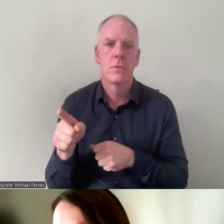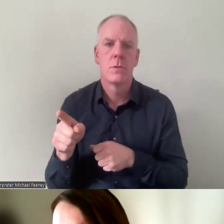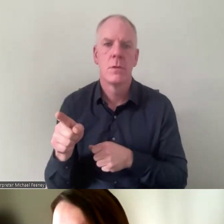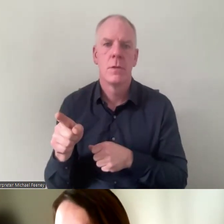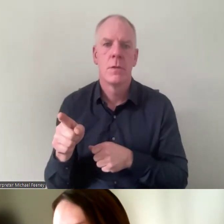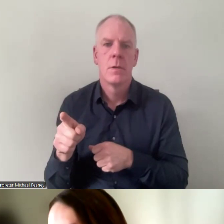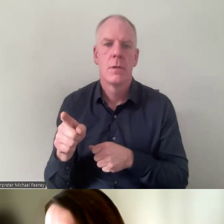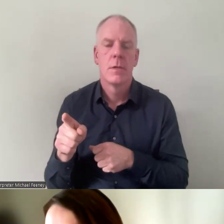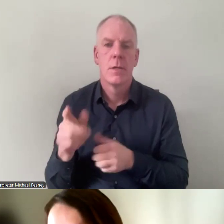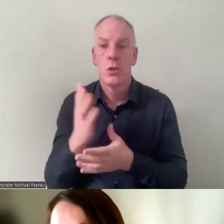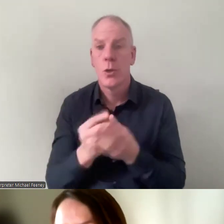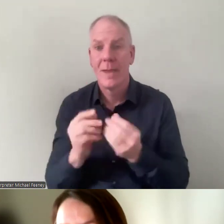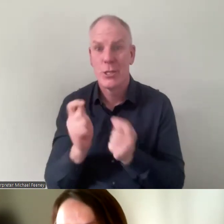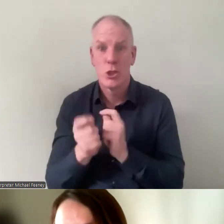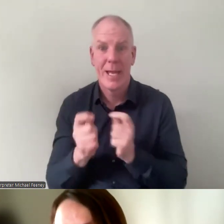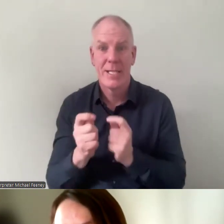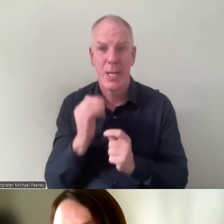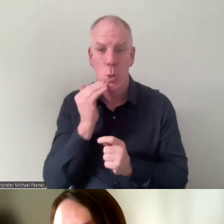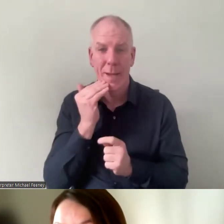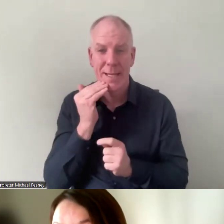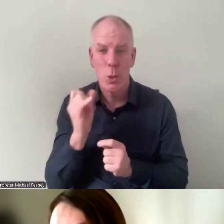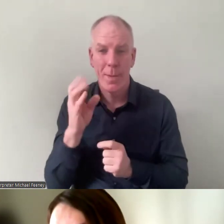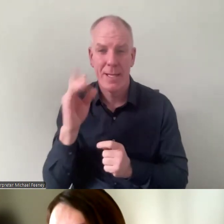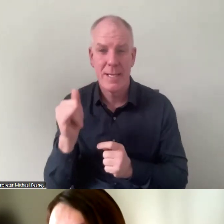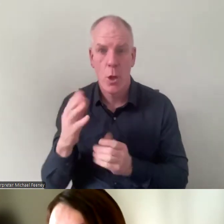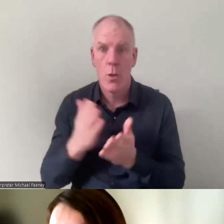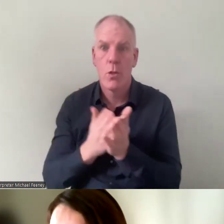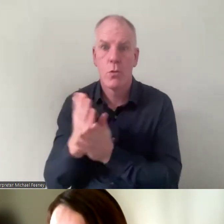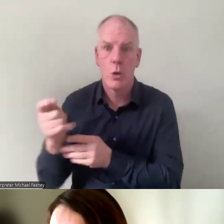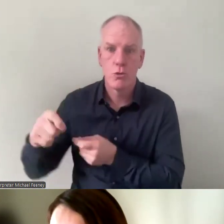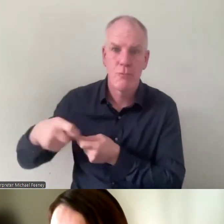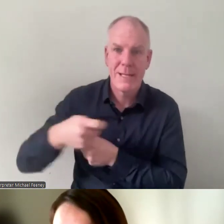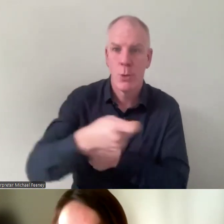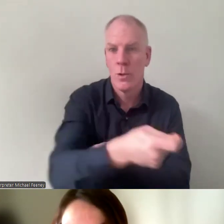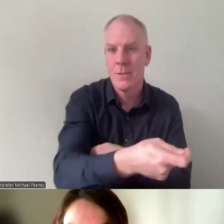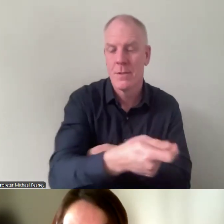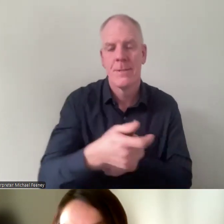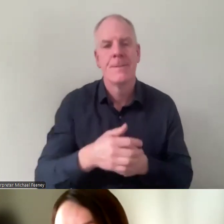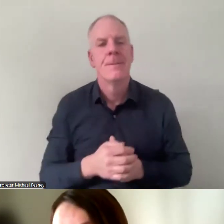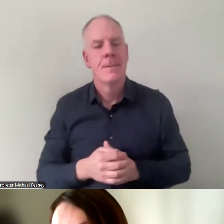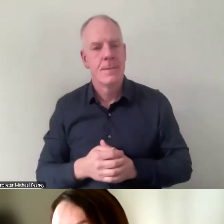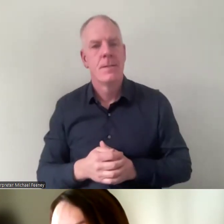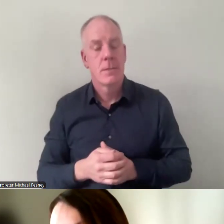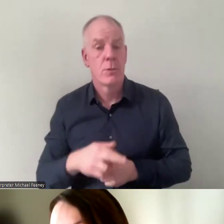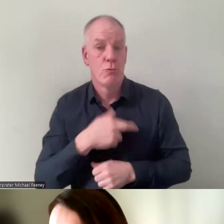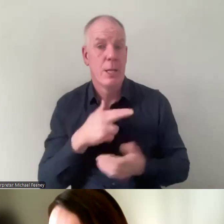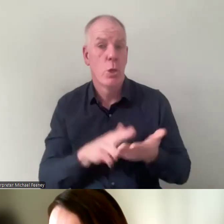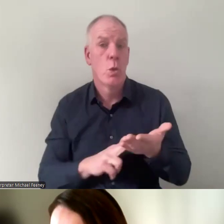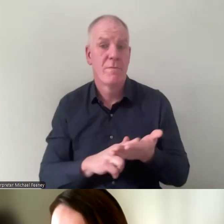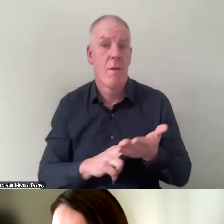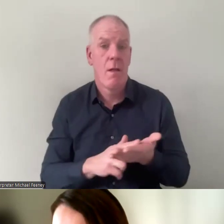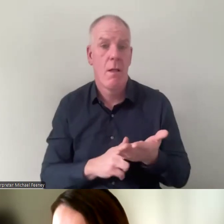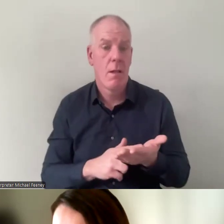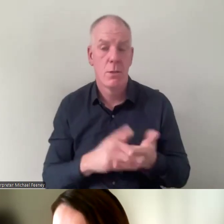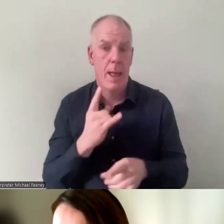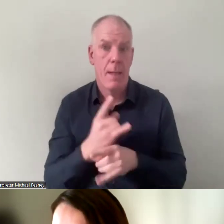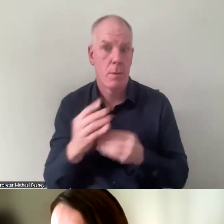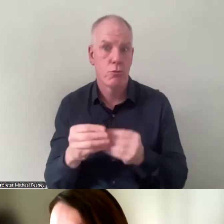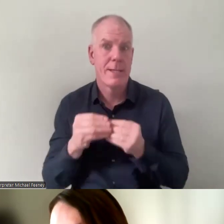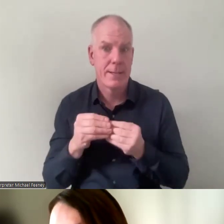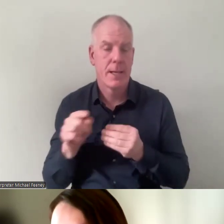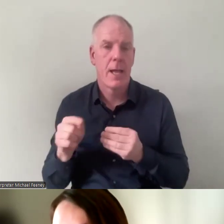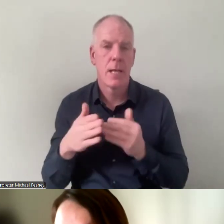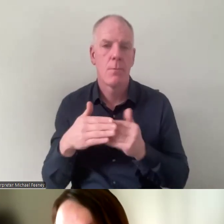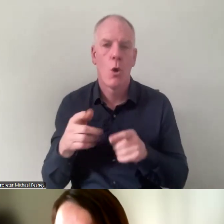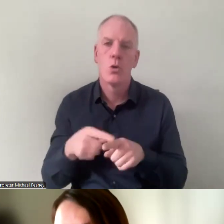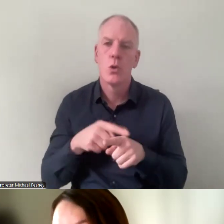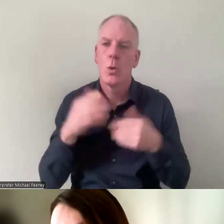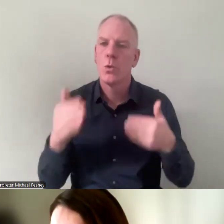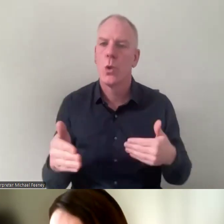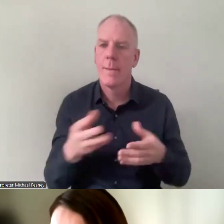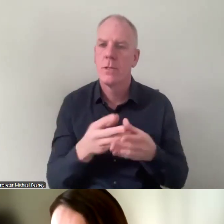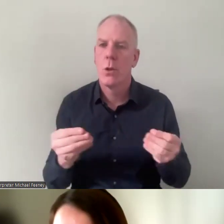know, potential changes in humidity while the transit is ongoing. So it's really useful for that, and that's more of a short-term solution for a temporary loan,